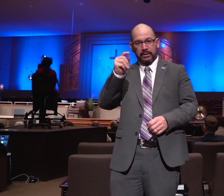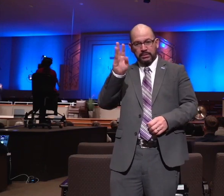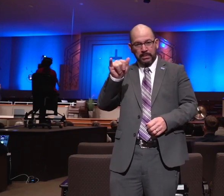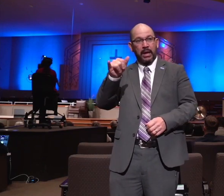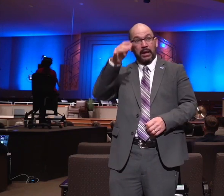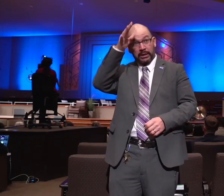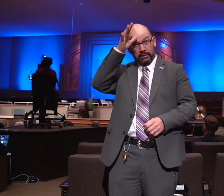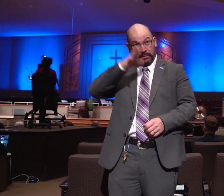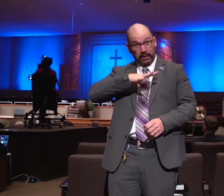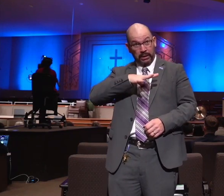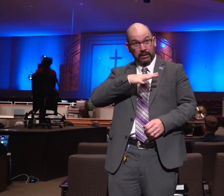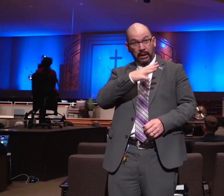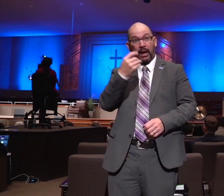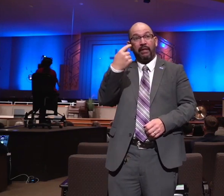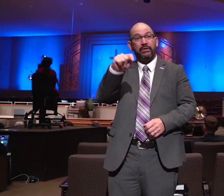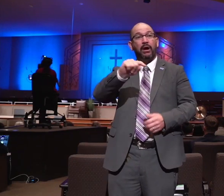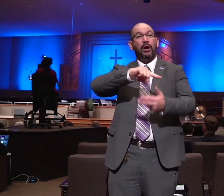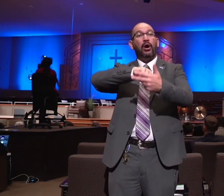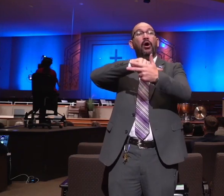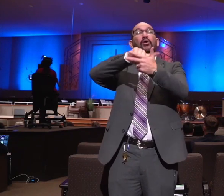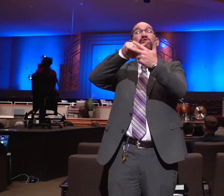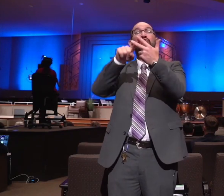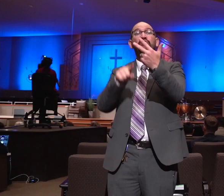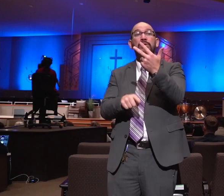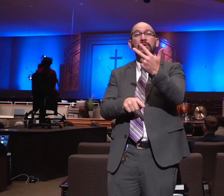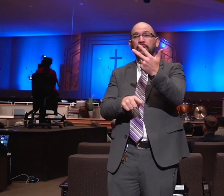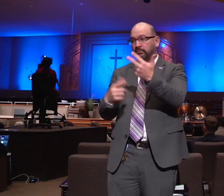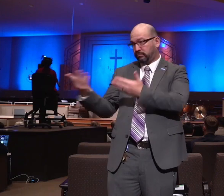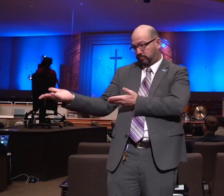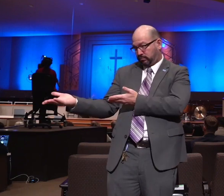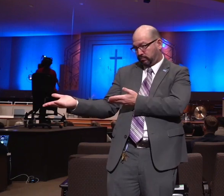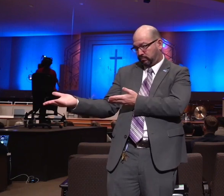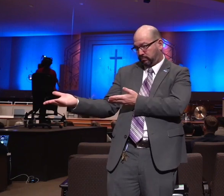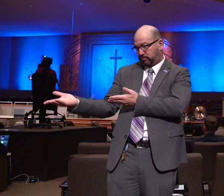three